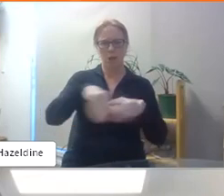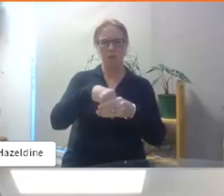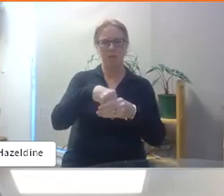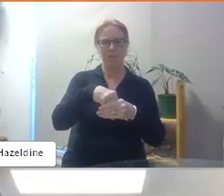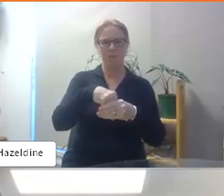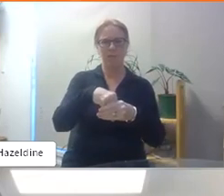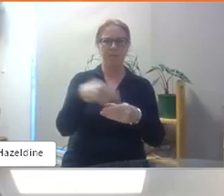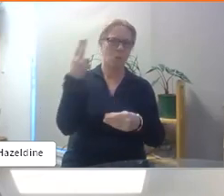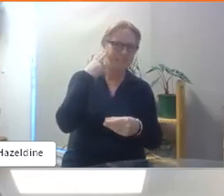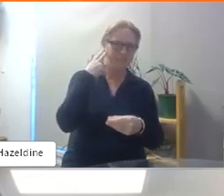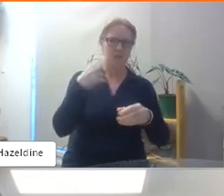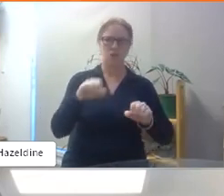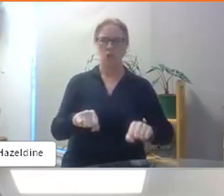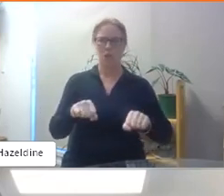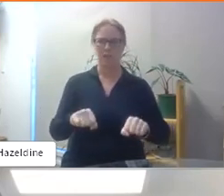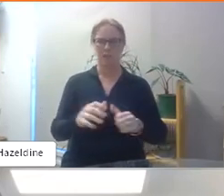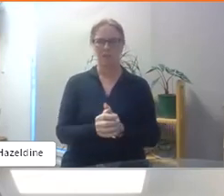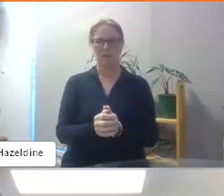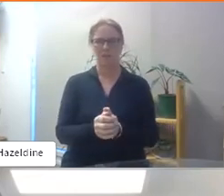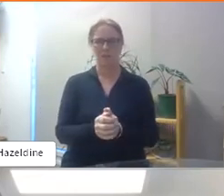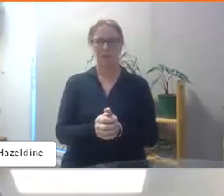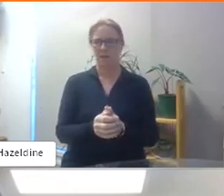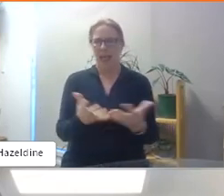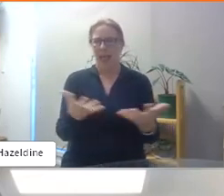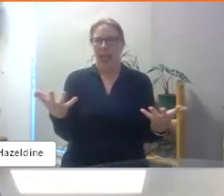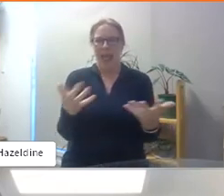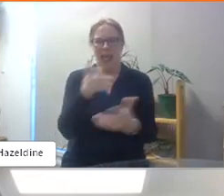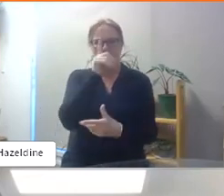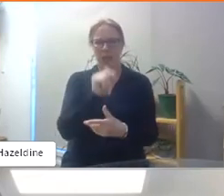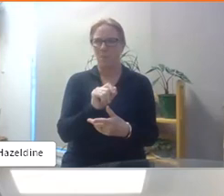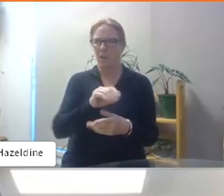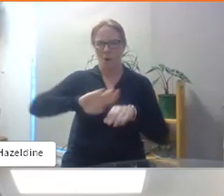for Deaf students and how can we overcome funding barriers that